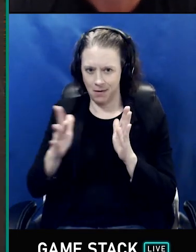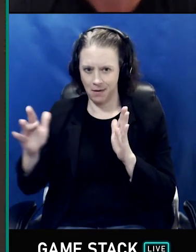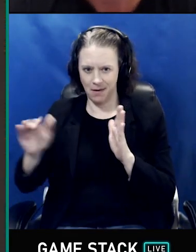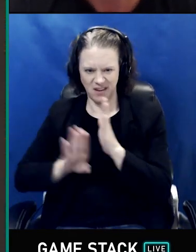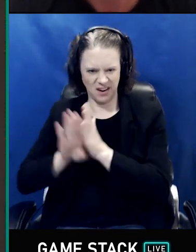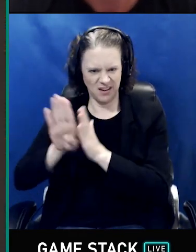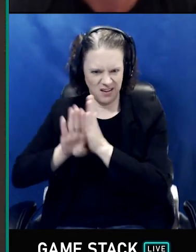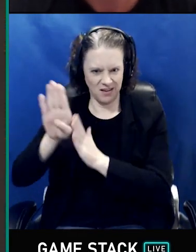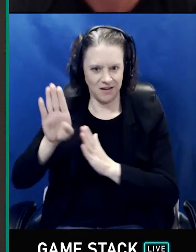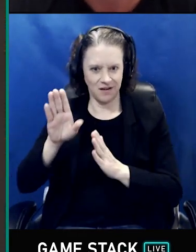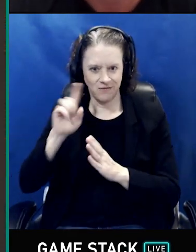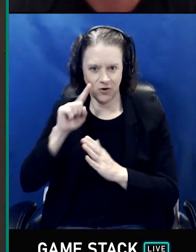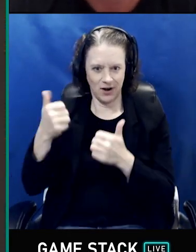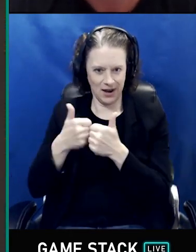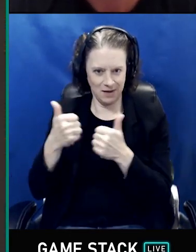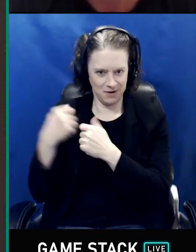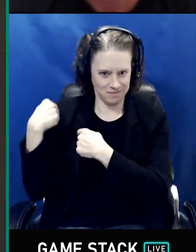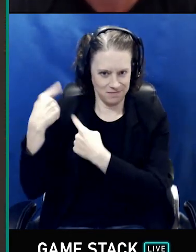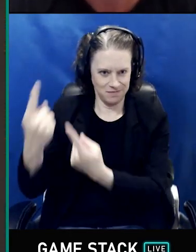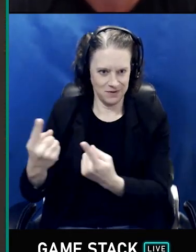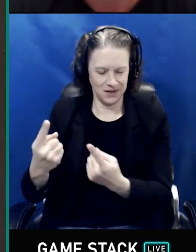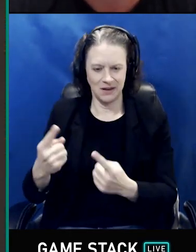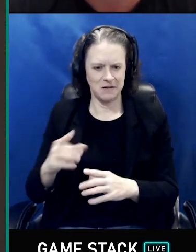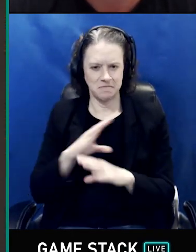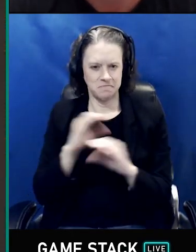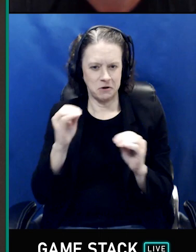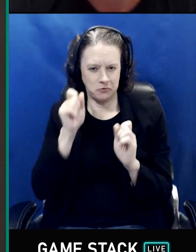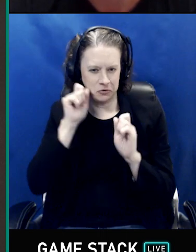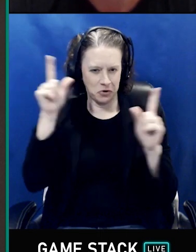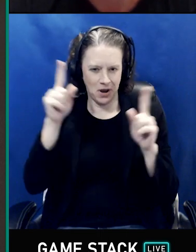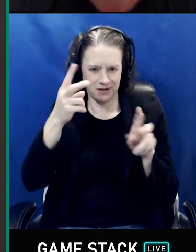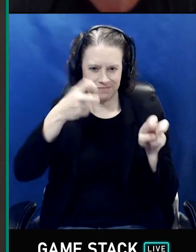as it continues the natural progression of the evolution of gaming.